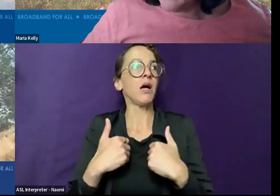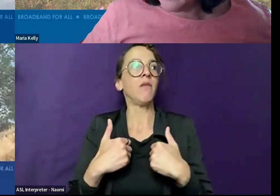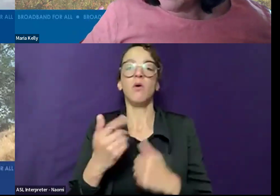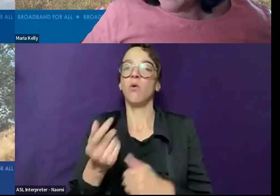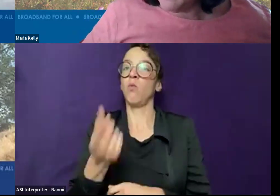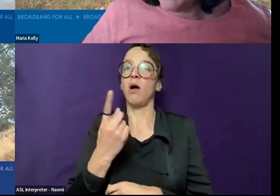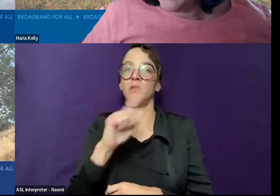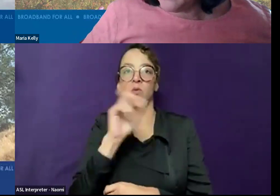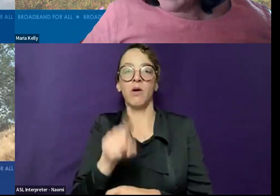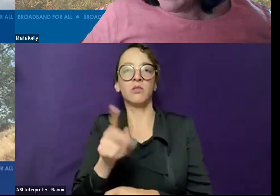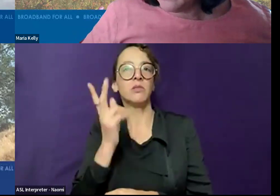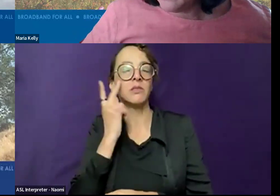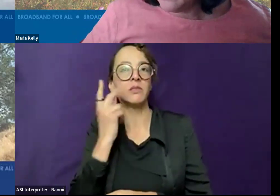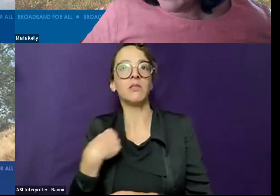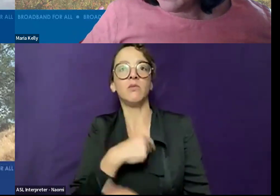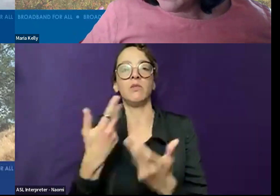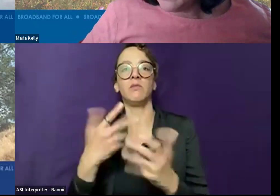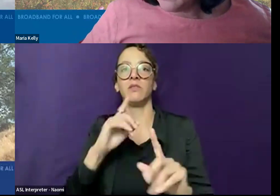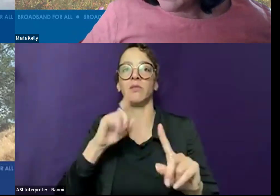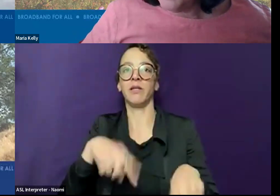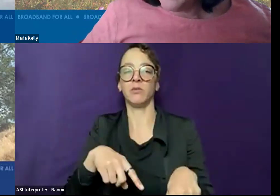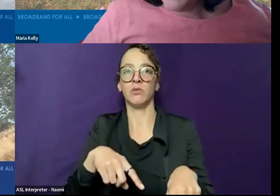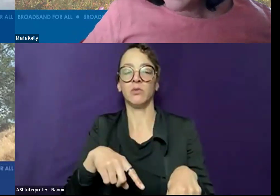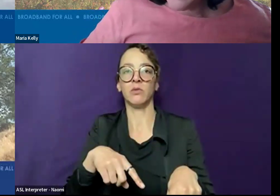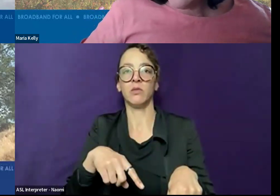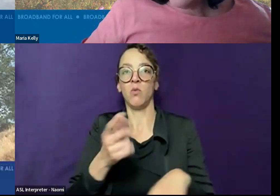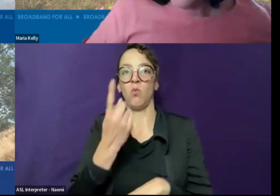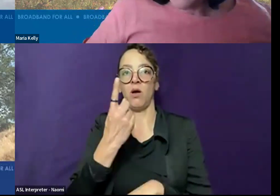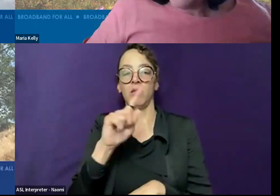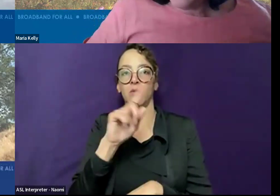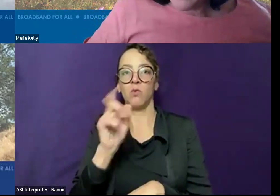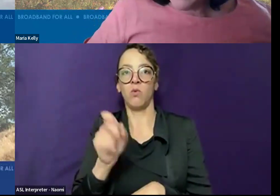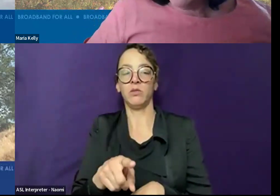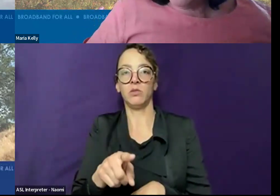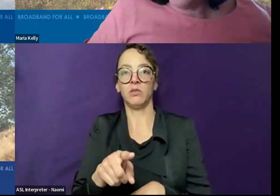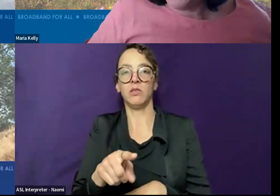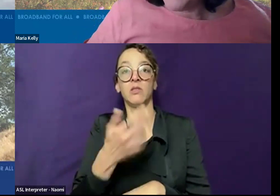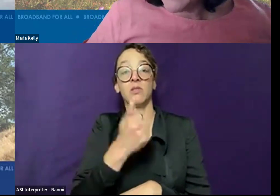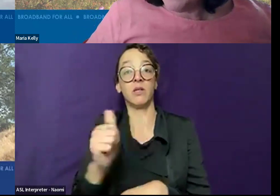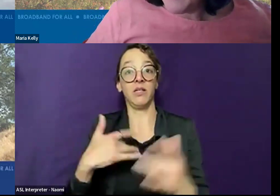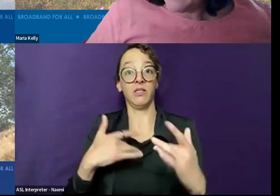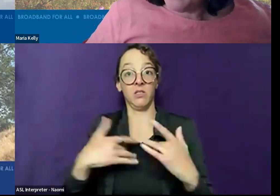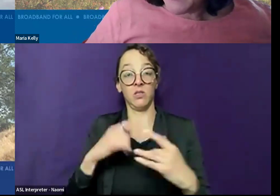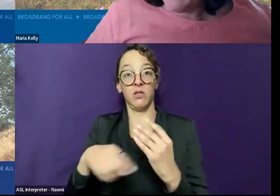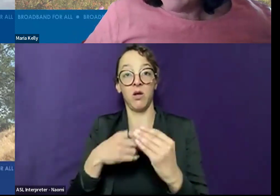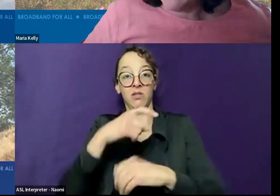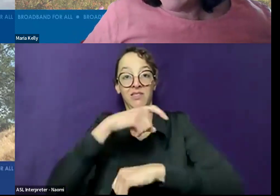Let's see, we've answered one question, is there any concern about the time that has passed since